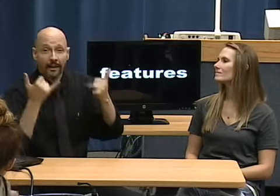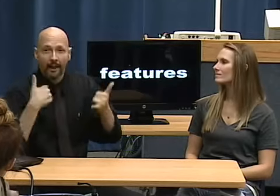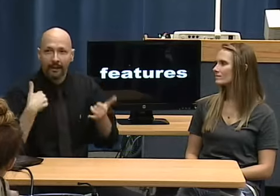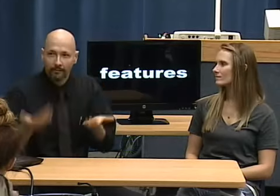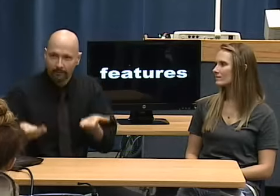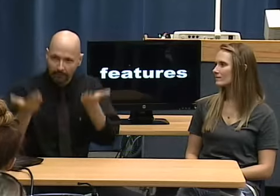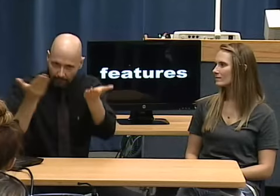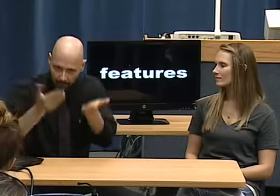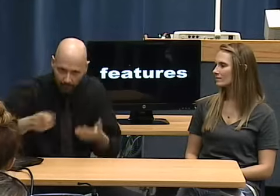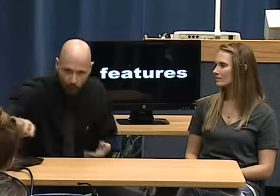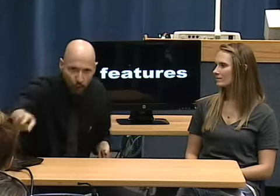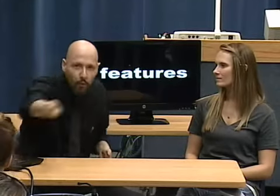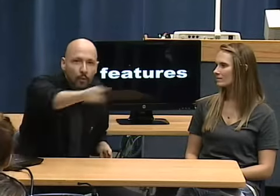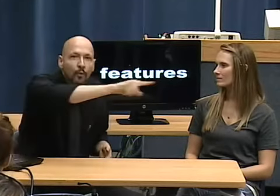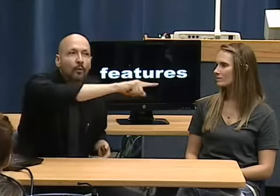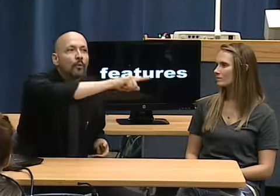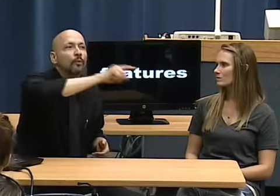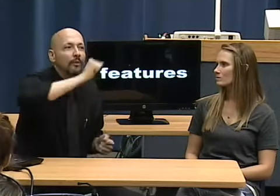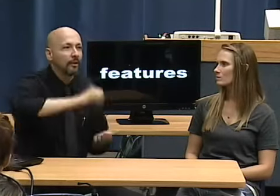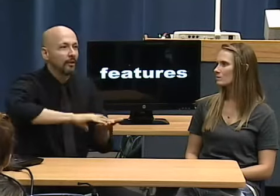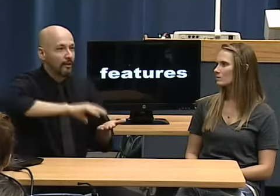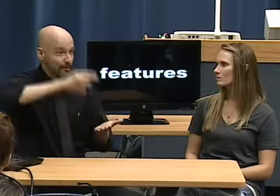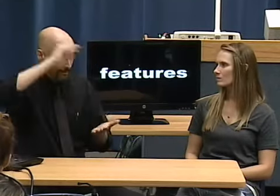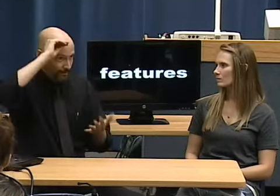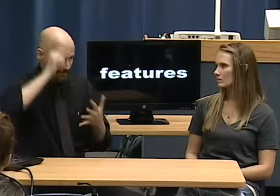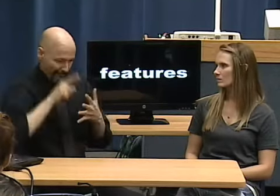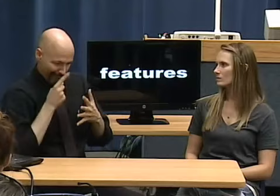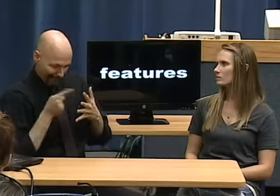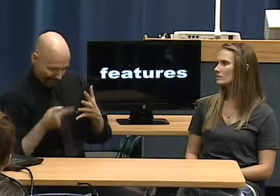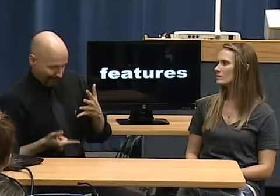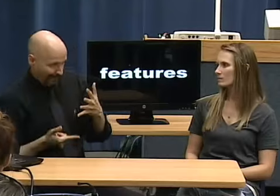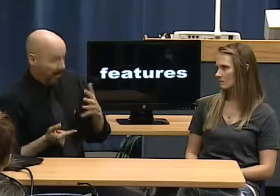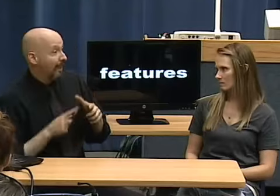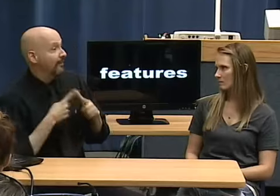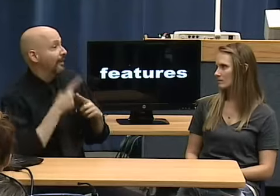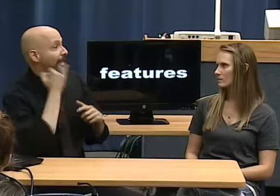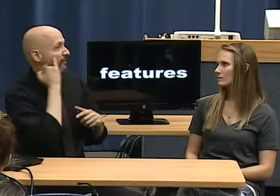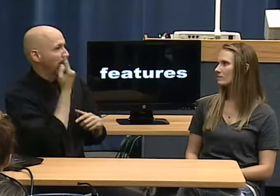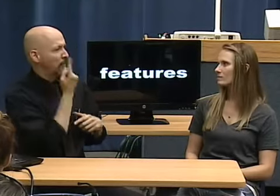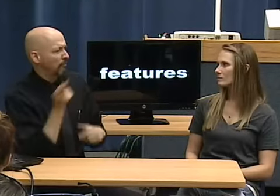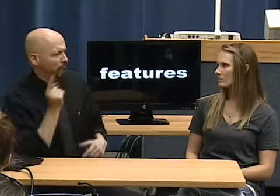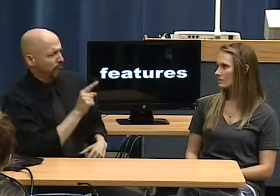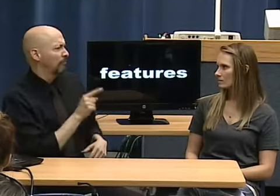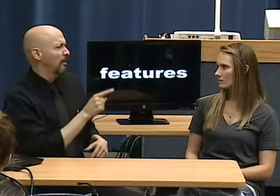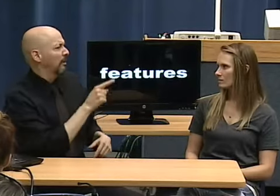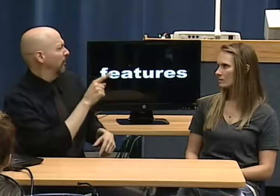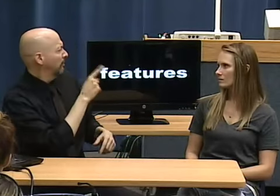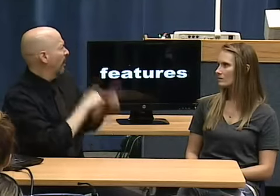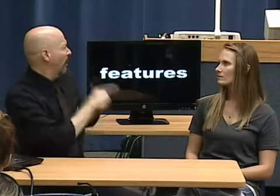Now, I propose you all learn the features of language, and if someone comes up to you and says,